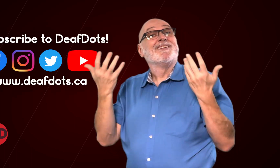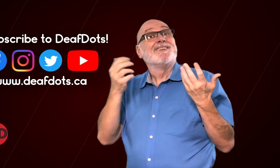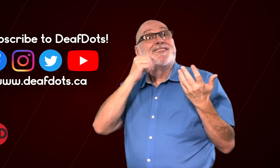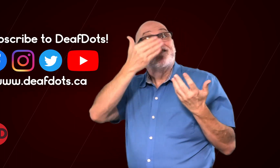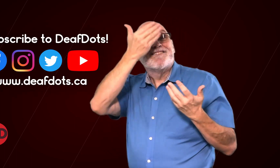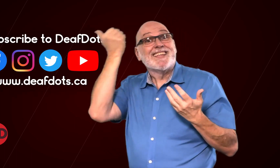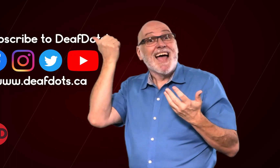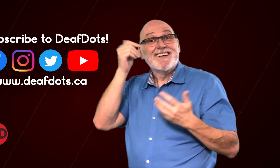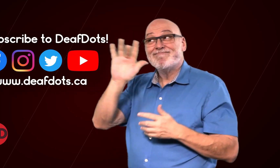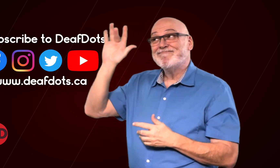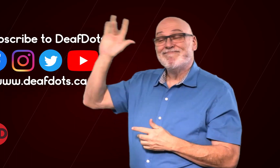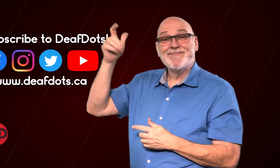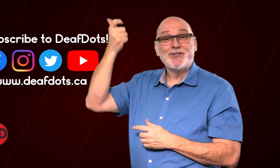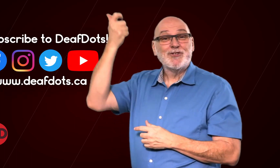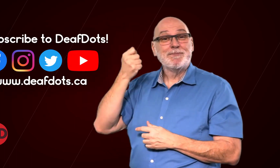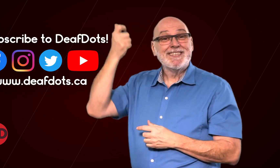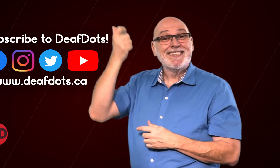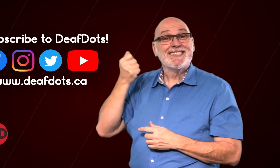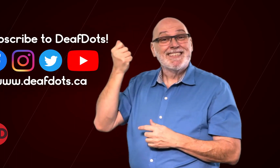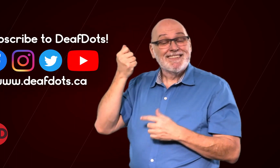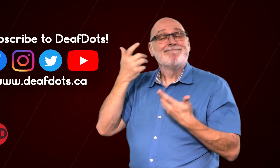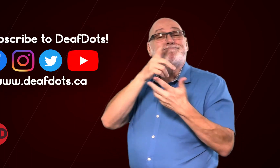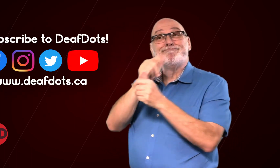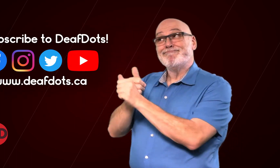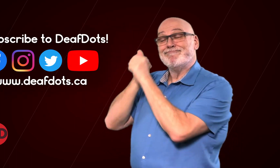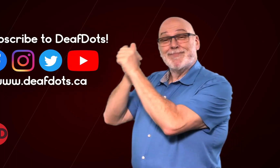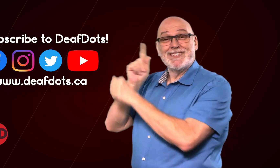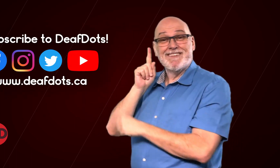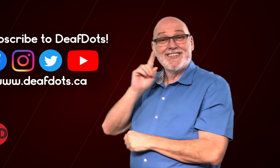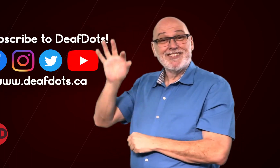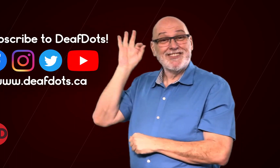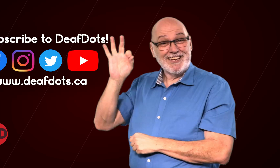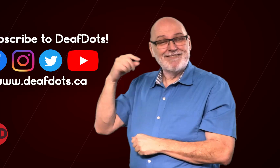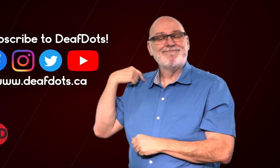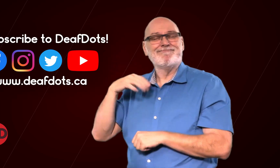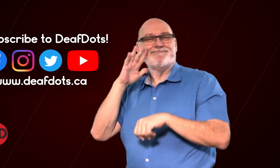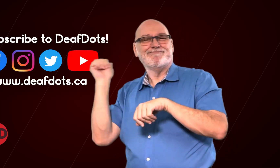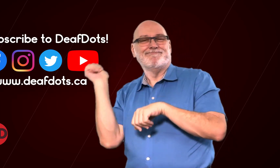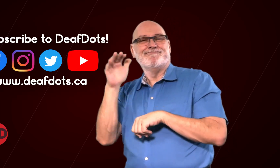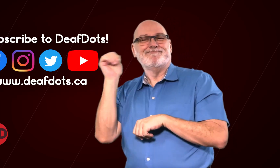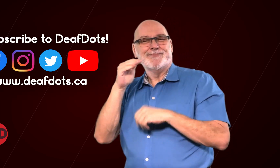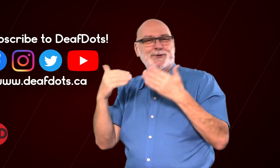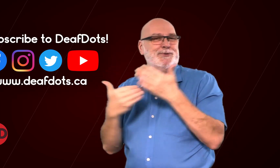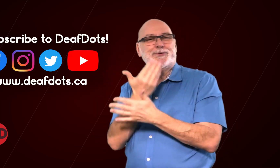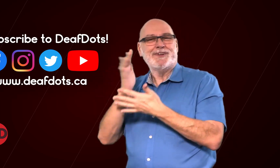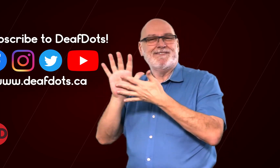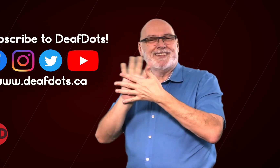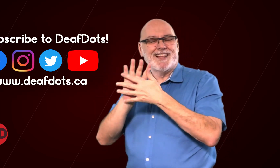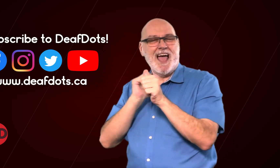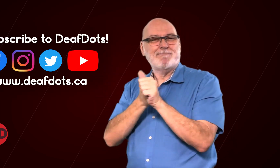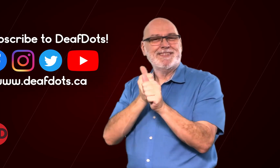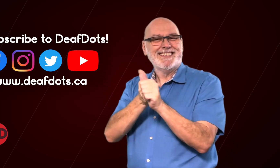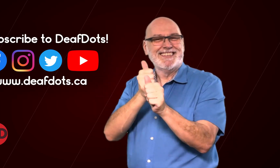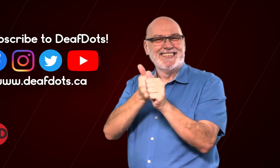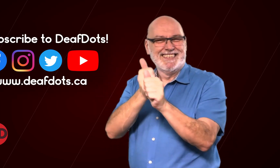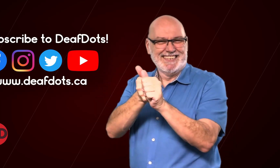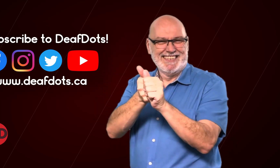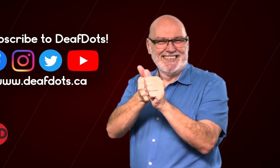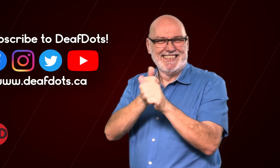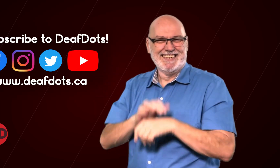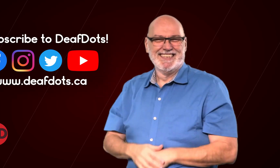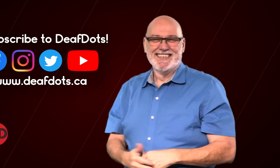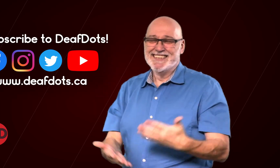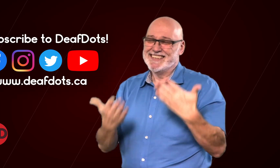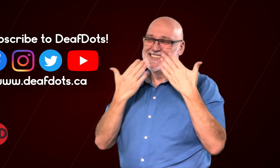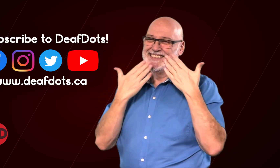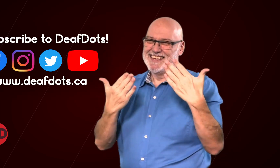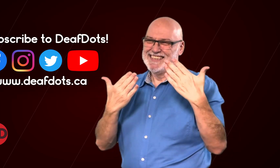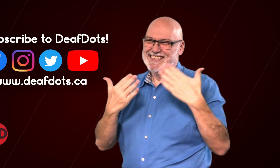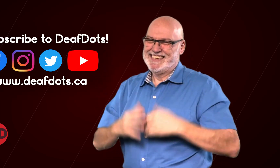Don’t forget to subscribe, like, and follow DeafDots to get new video updates!